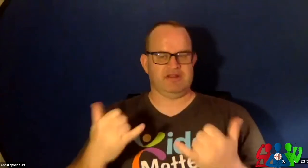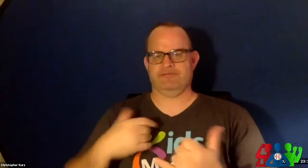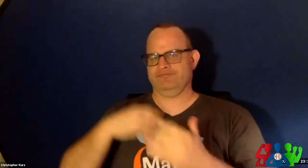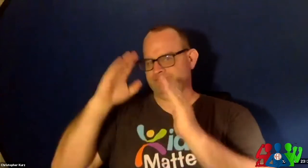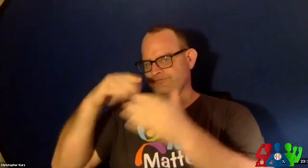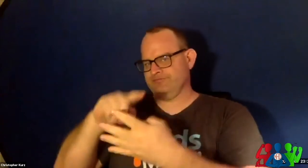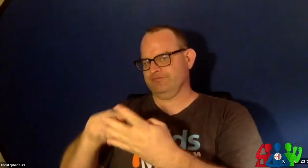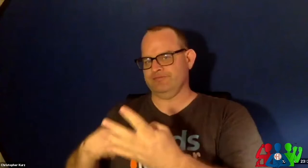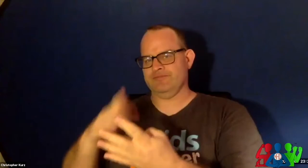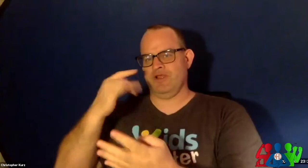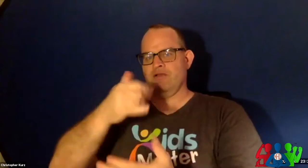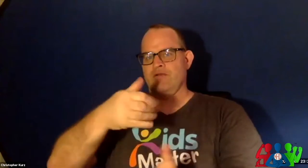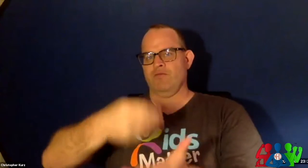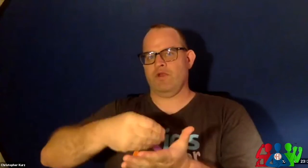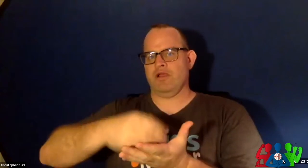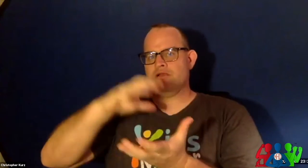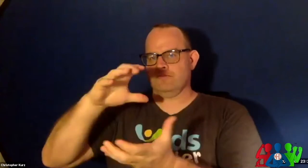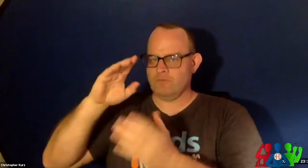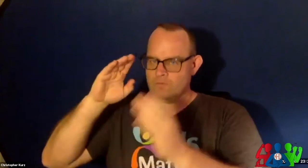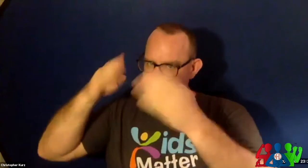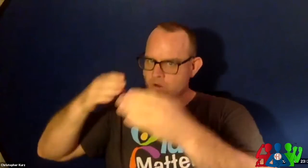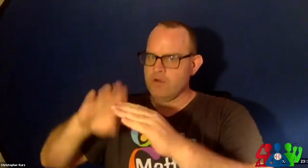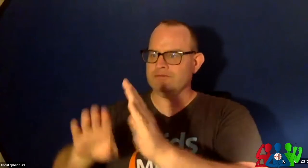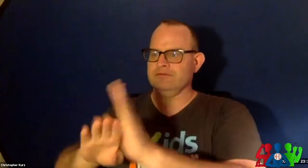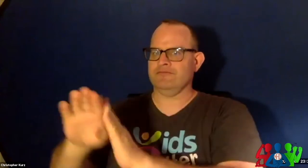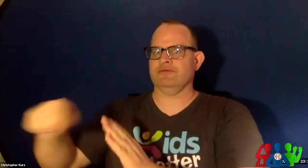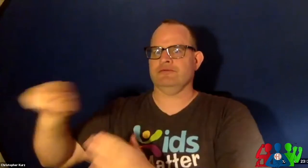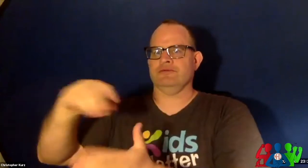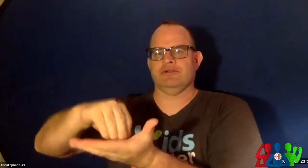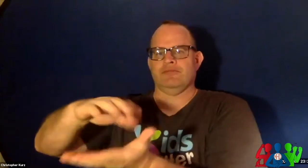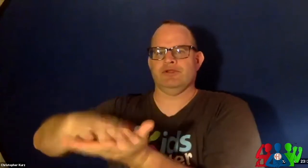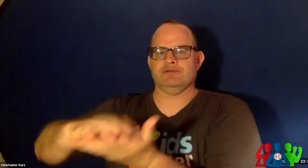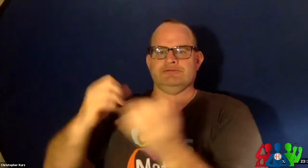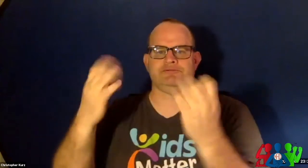We feel like we should start with these other cultures who are under-resourced